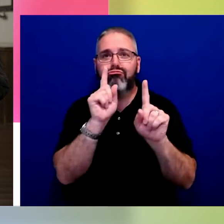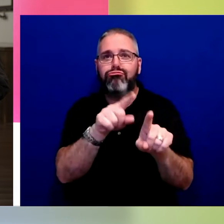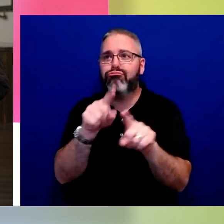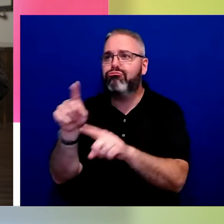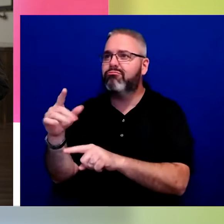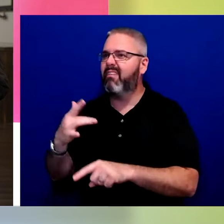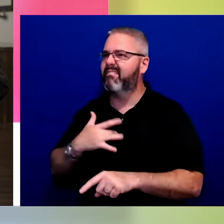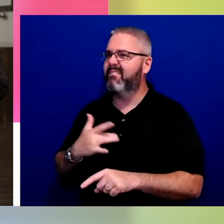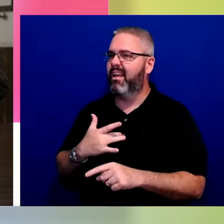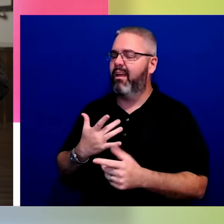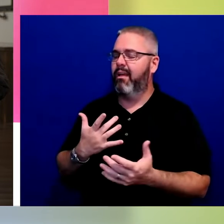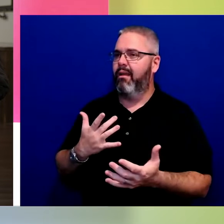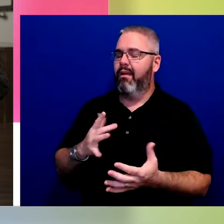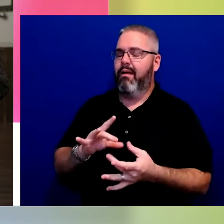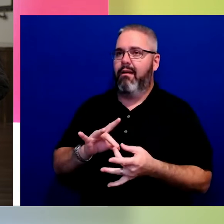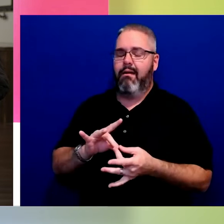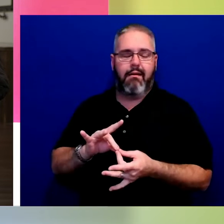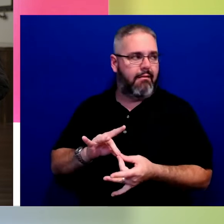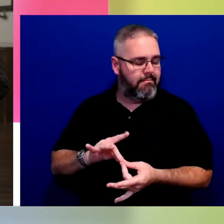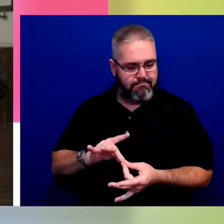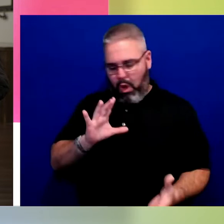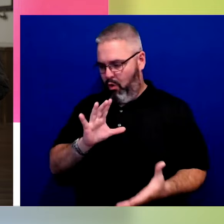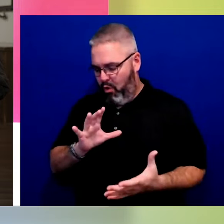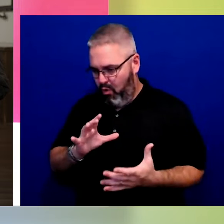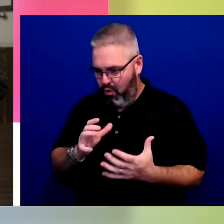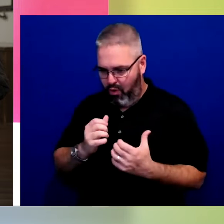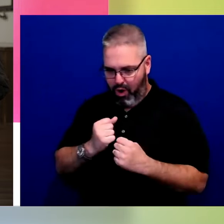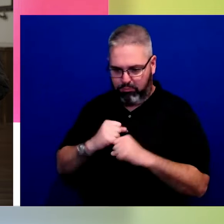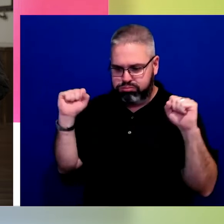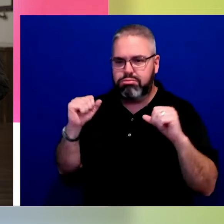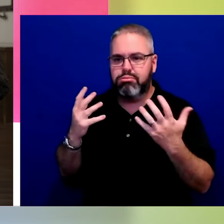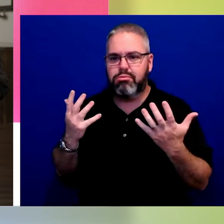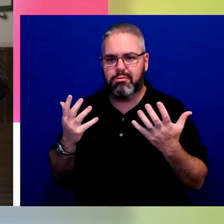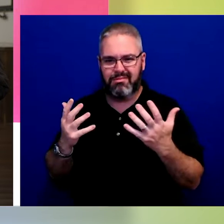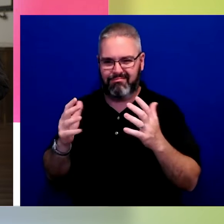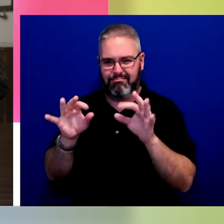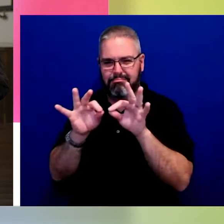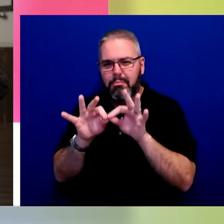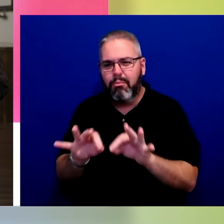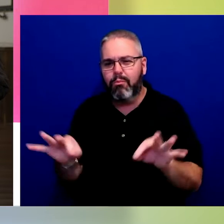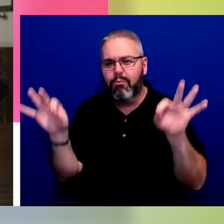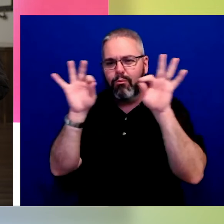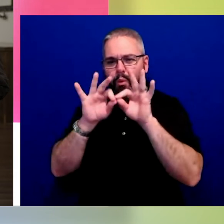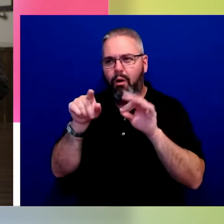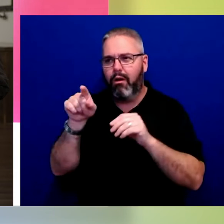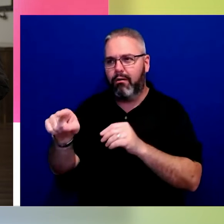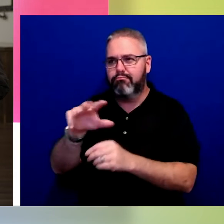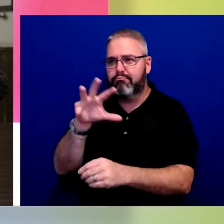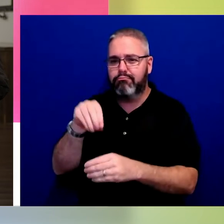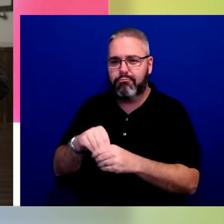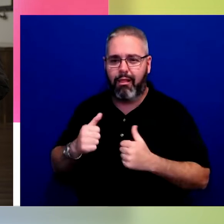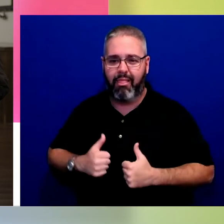I think is just incredibly important as a key component of life. And you'd say it far better than, of course,